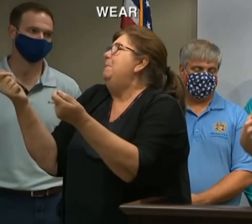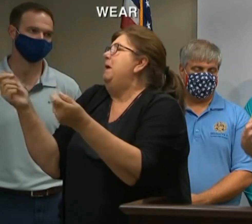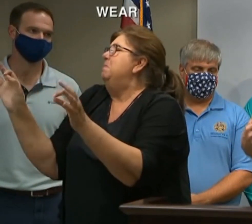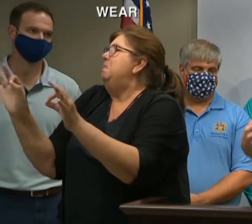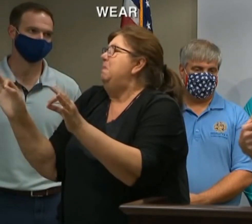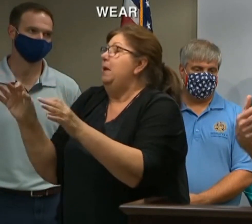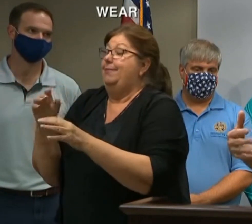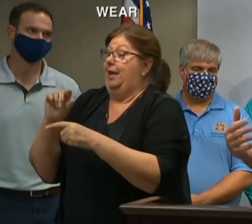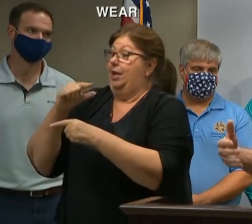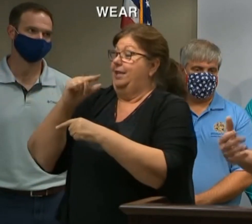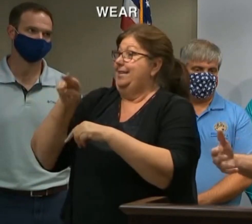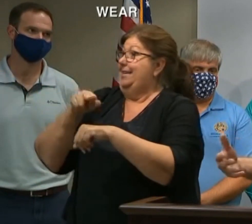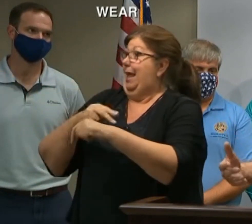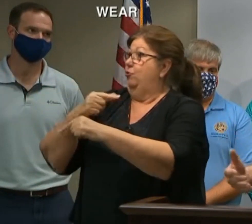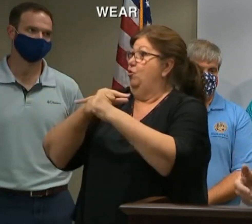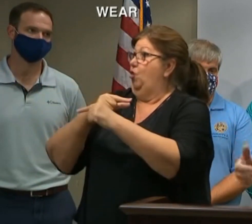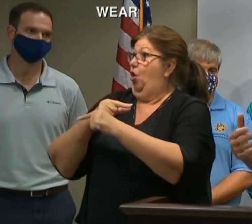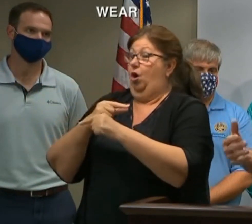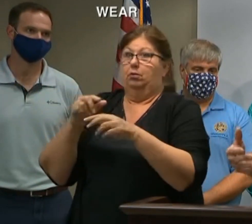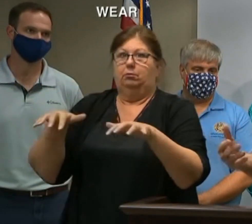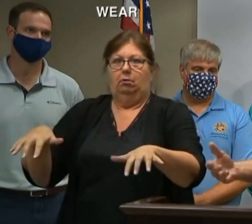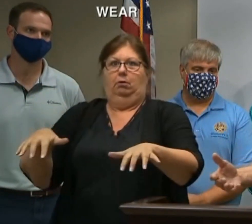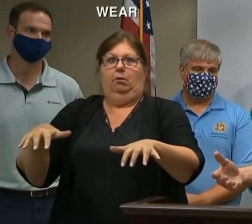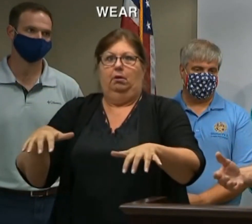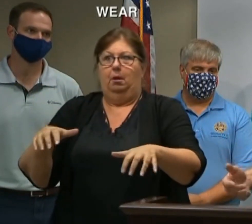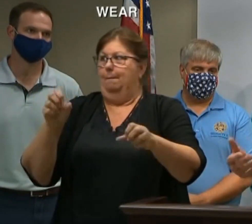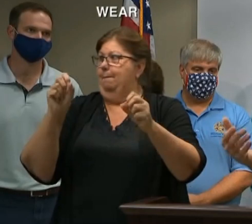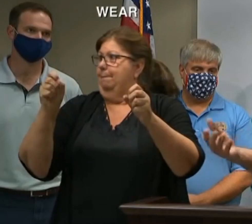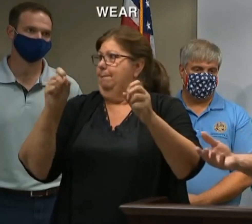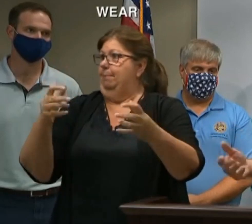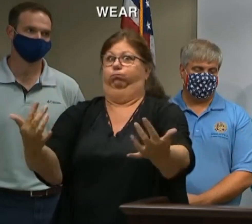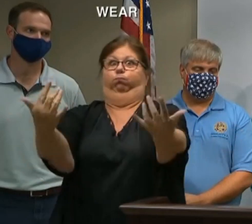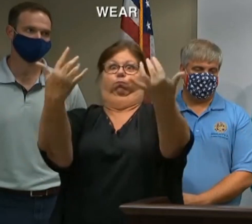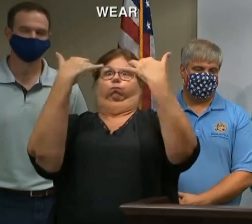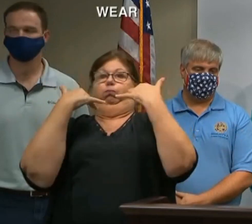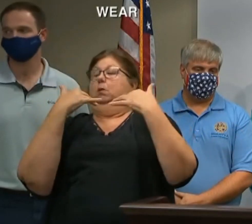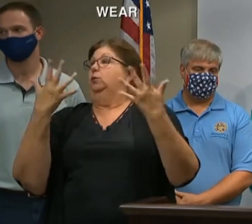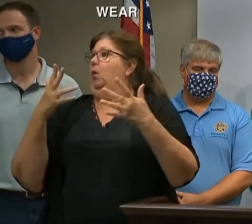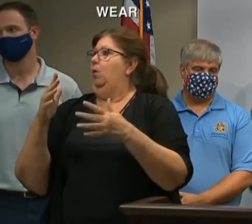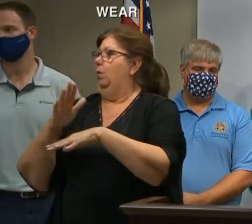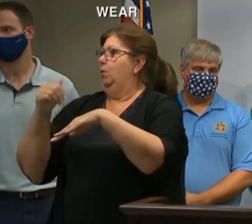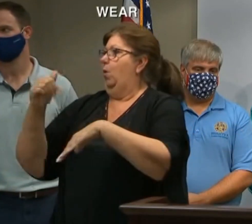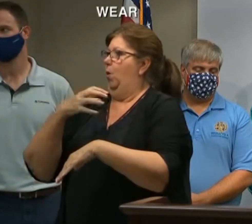were expecting that many people to show up that quickly and that's really what they had to deal with